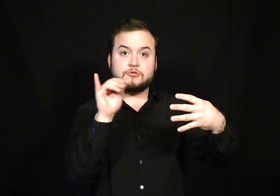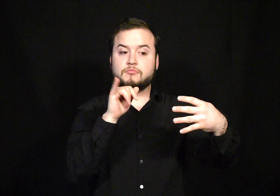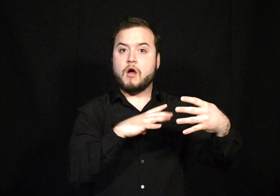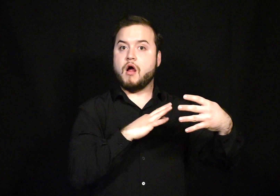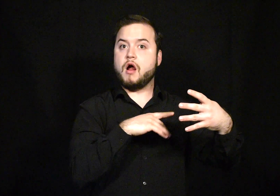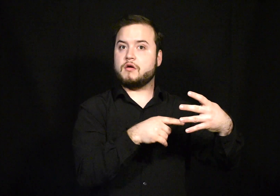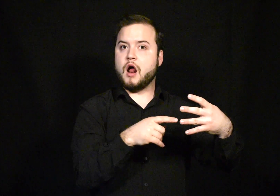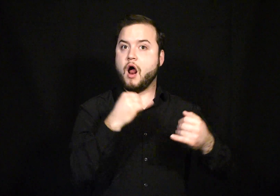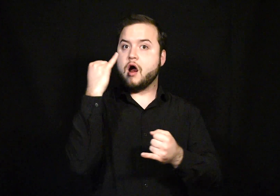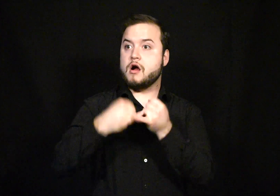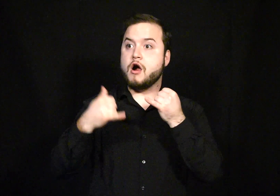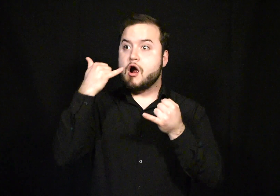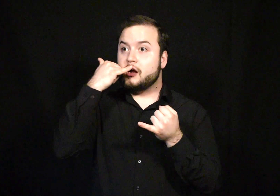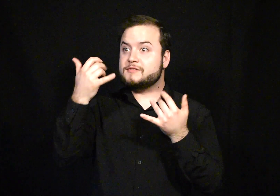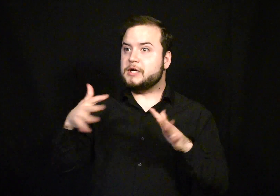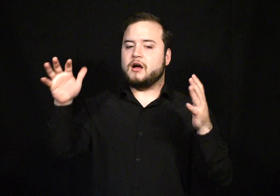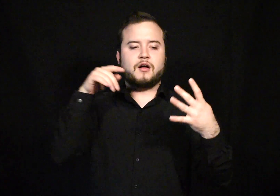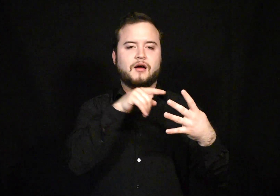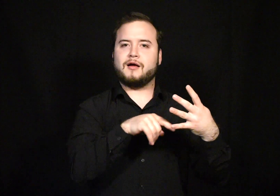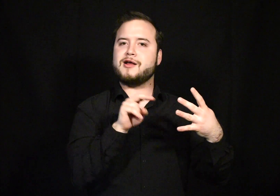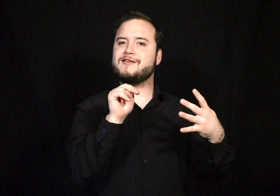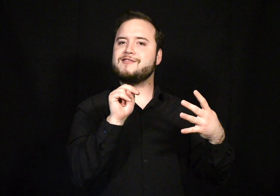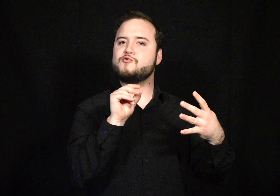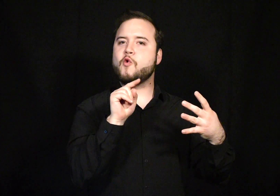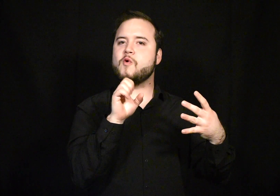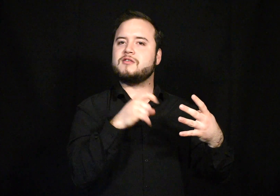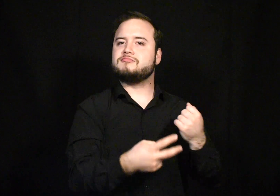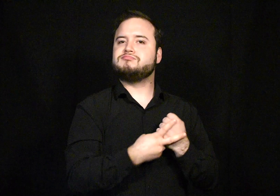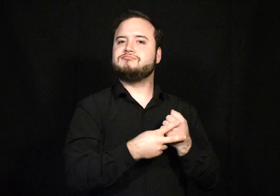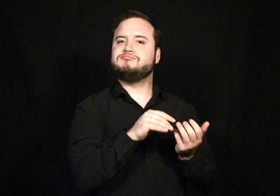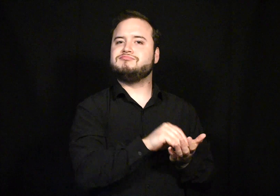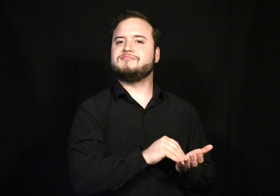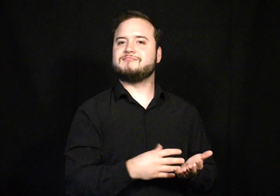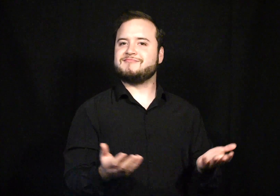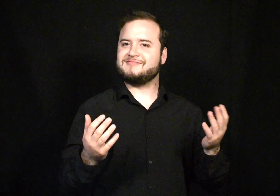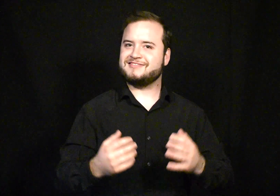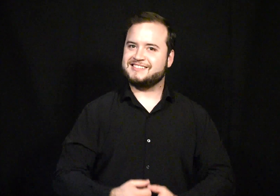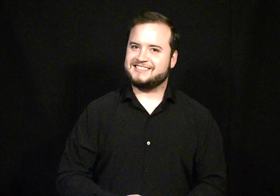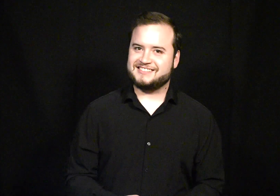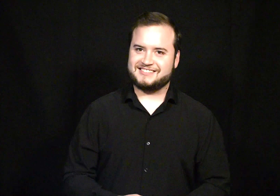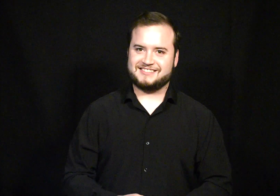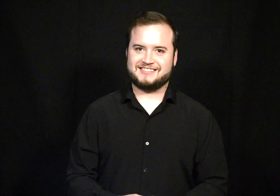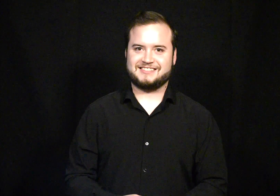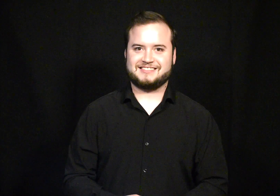This has the added bonus of serving as notes at the end of the call!